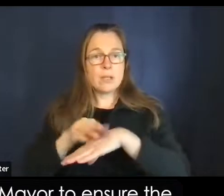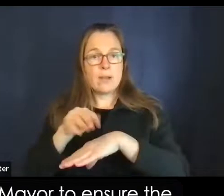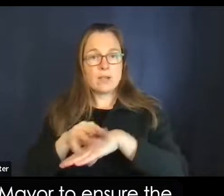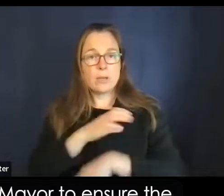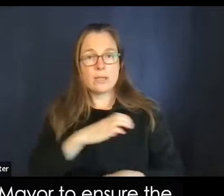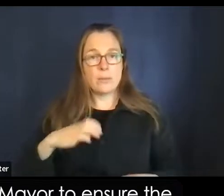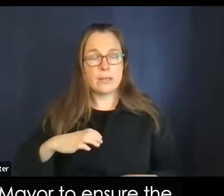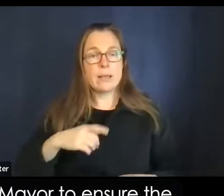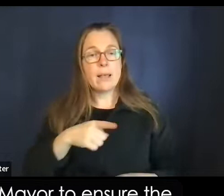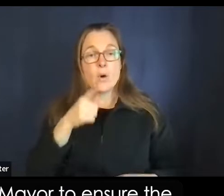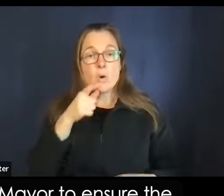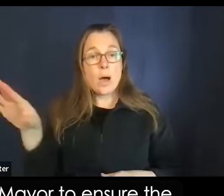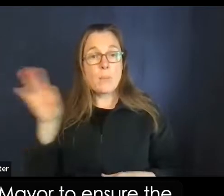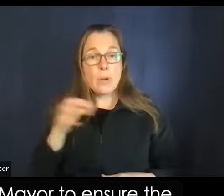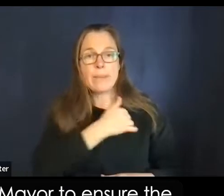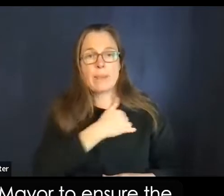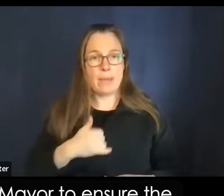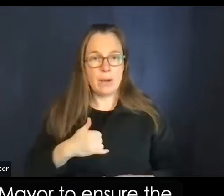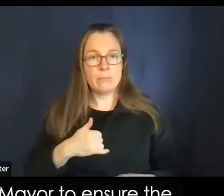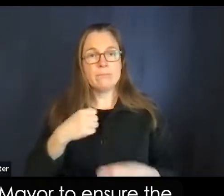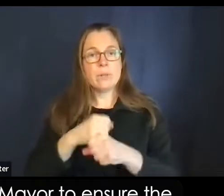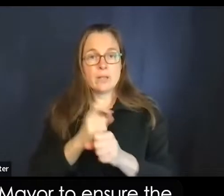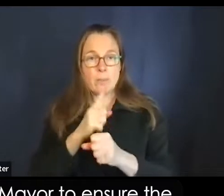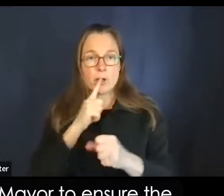who will be appointed by the Mayor to ensure the city implements the will of the voters.